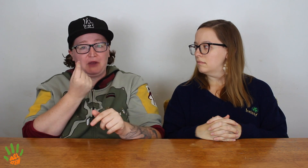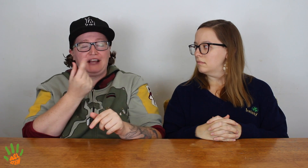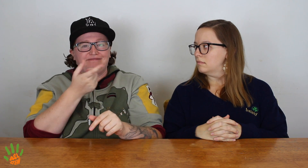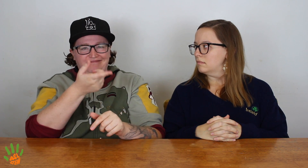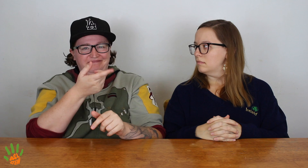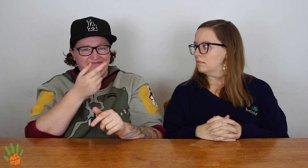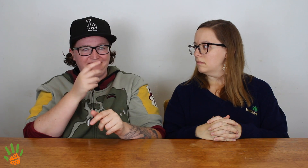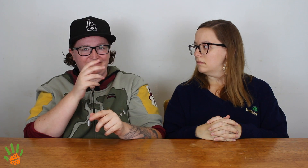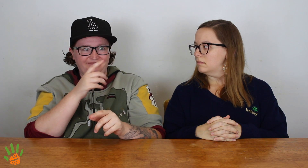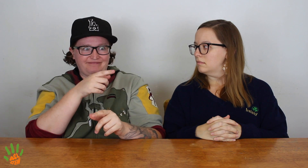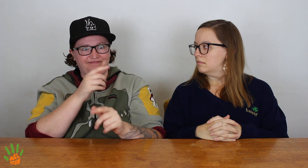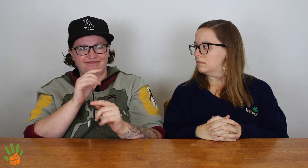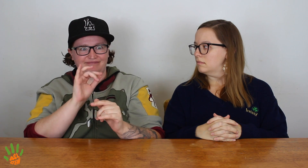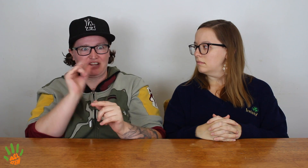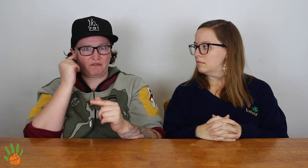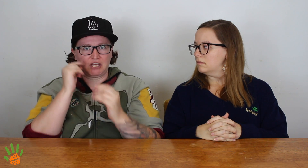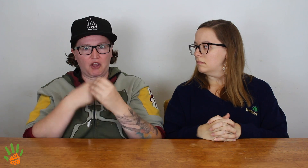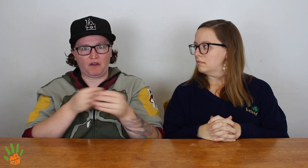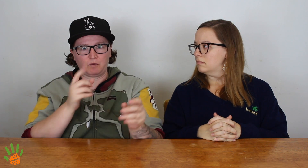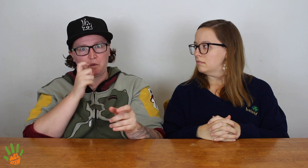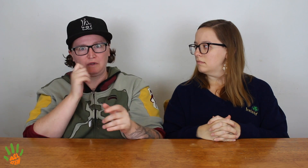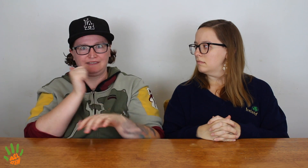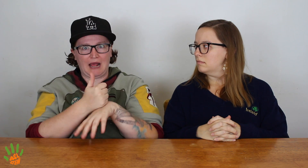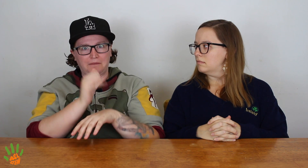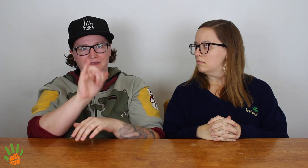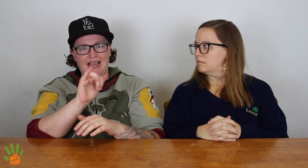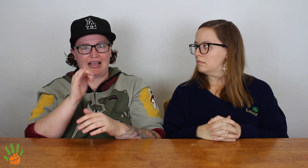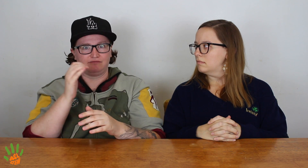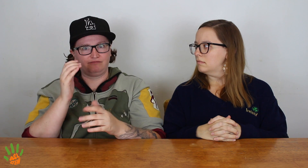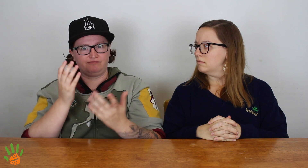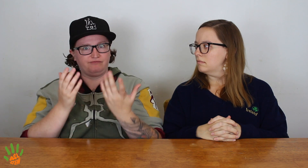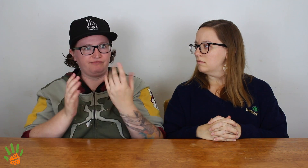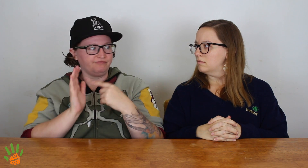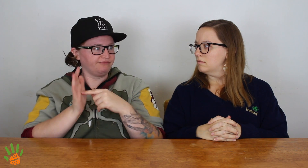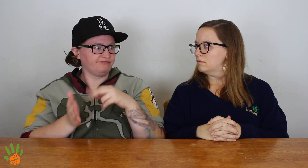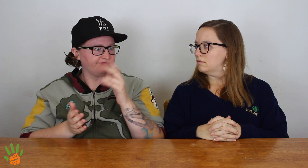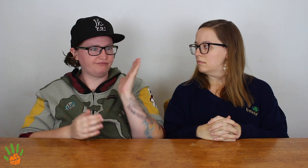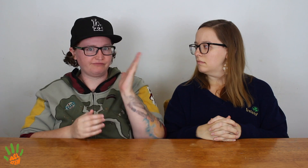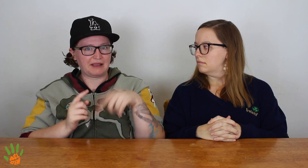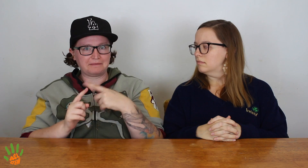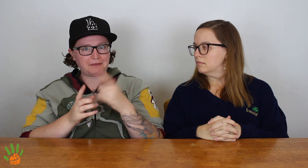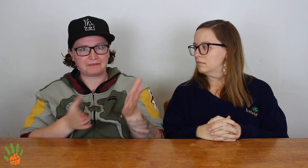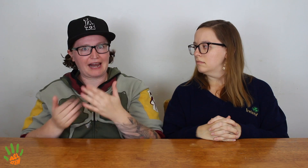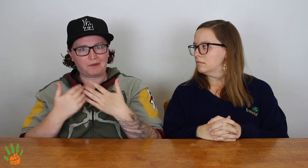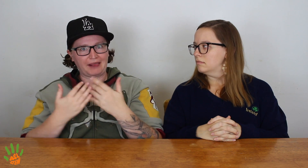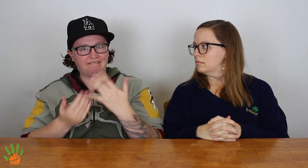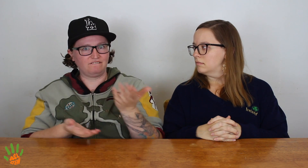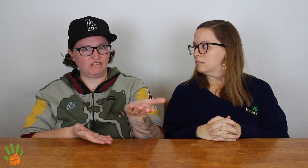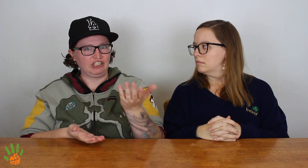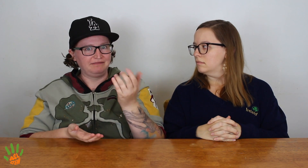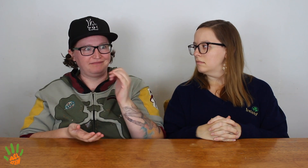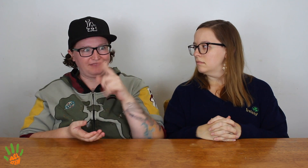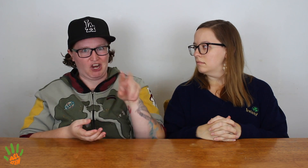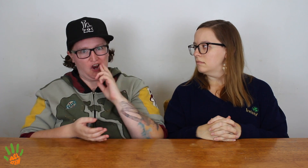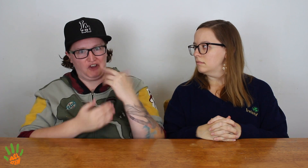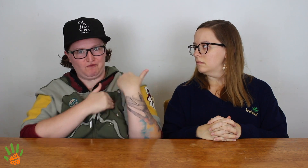The point is the governmental office, whoever set up the warning about the evacuation plans,